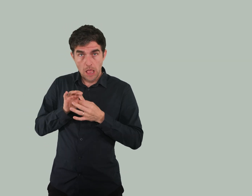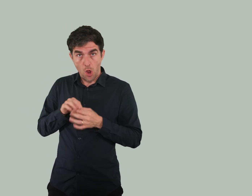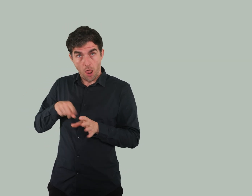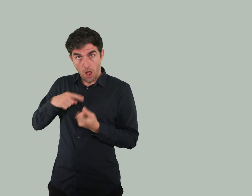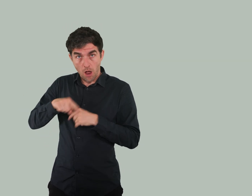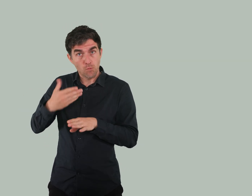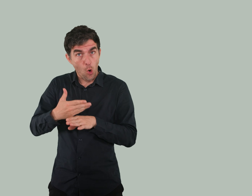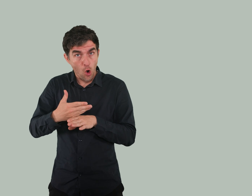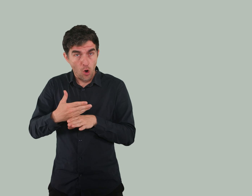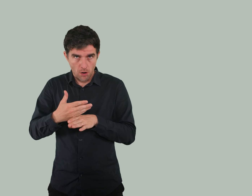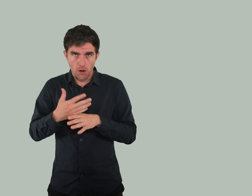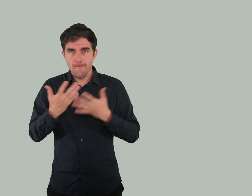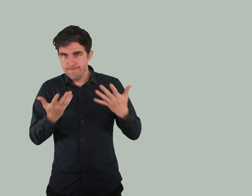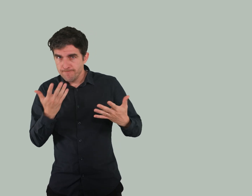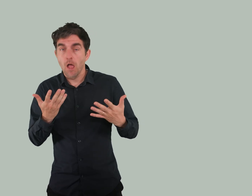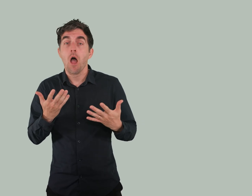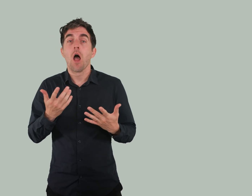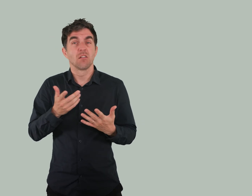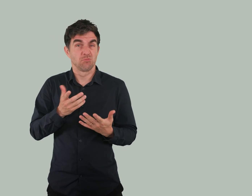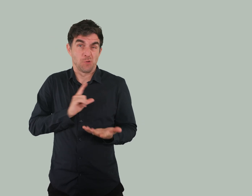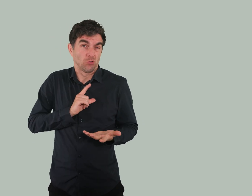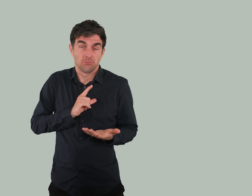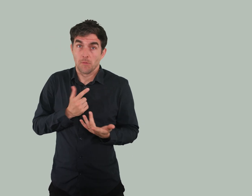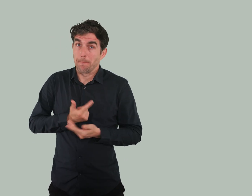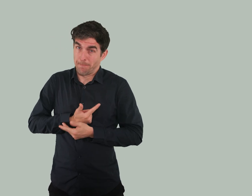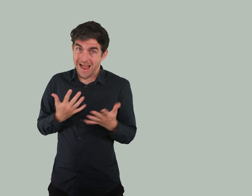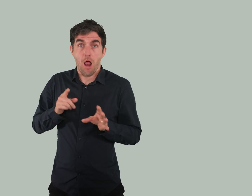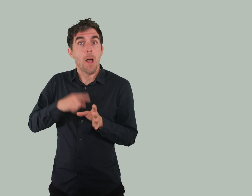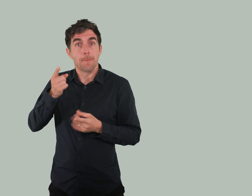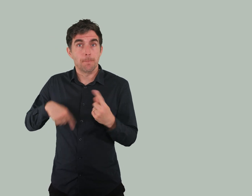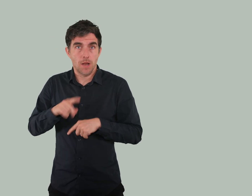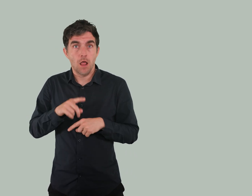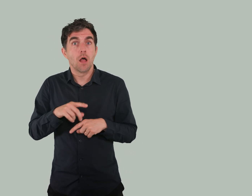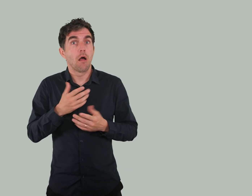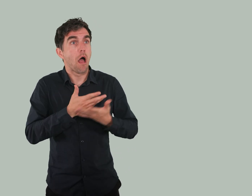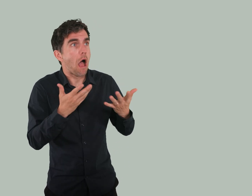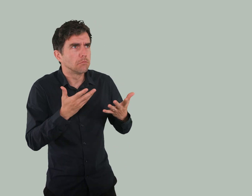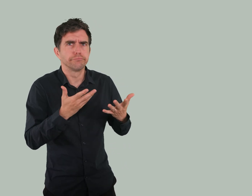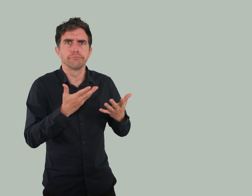on young people’s employment outcomes, not least because many young people respond